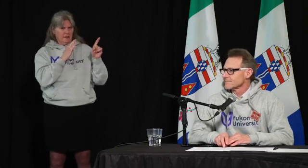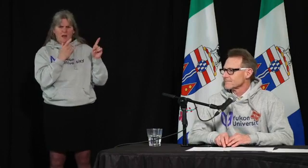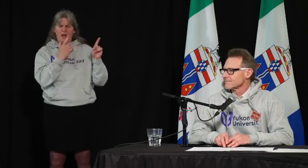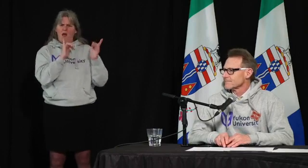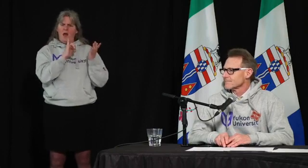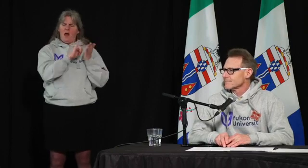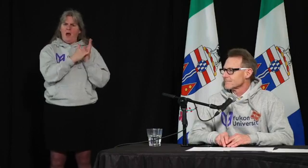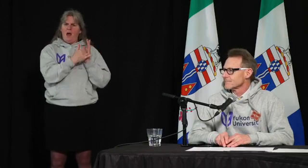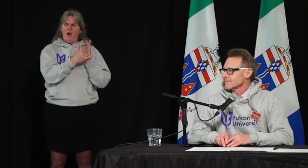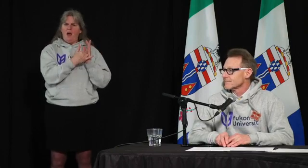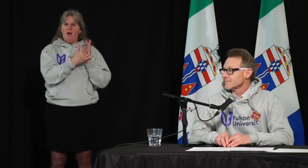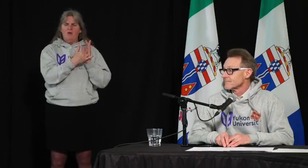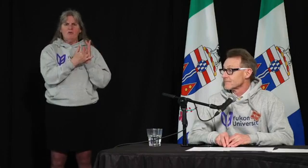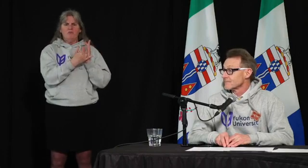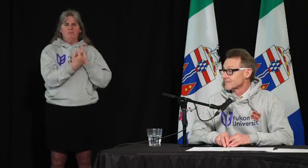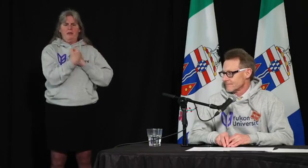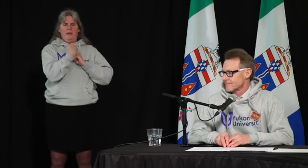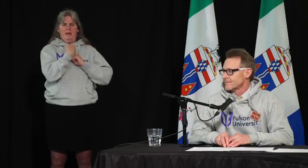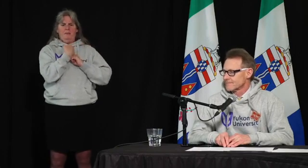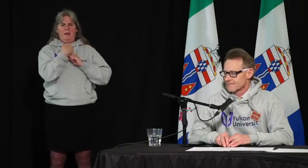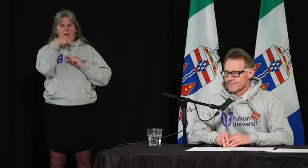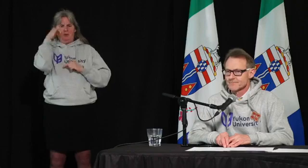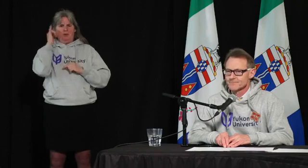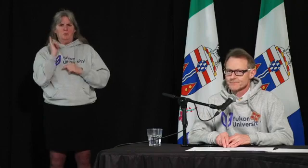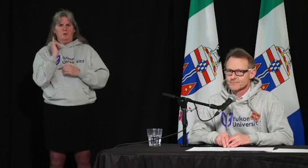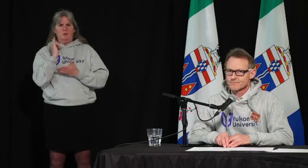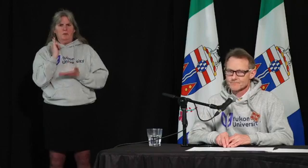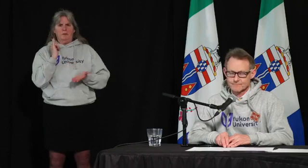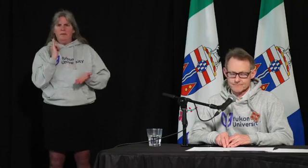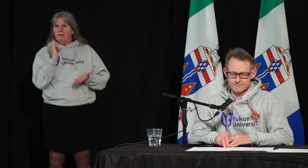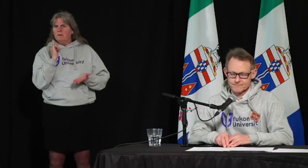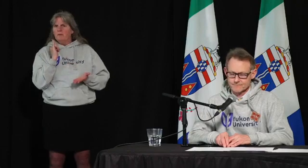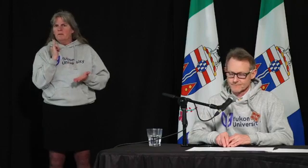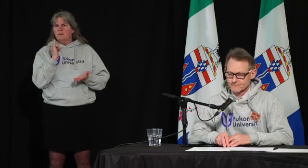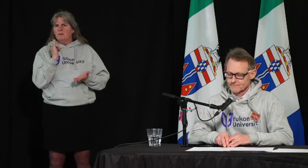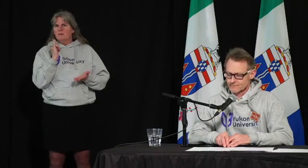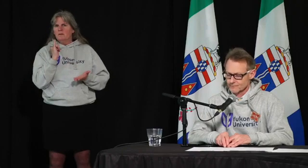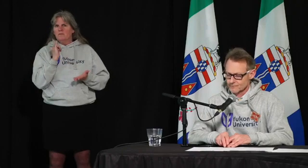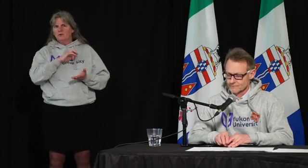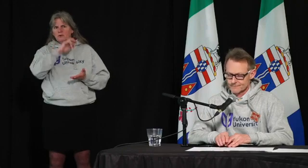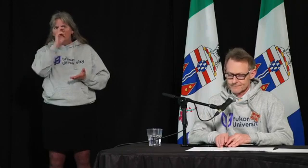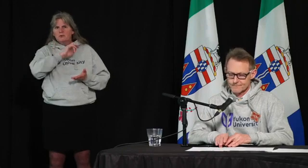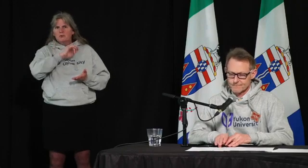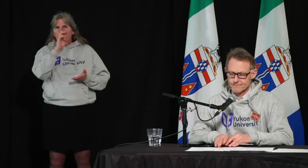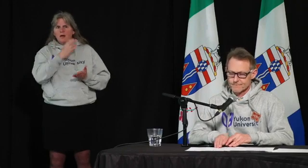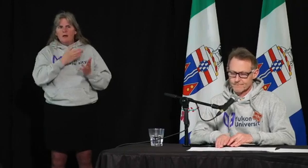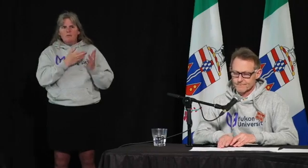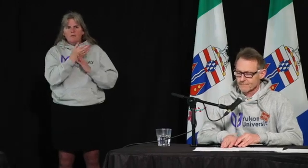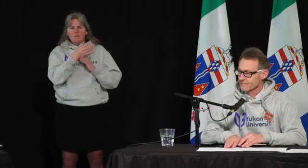what does this change for Yukon with regards to travellers transitioning through the